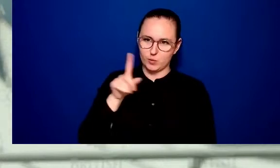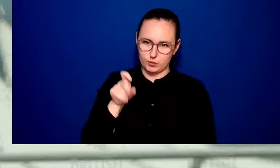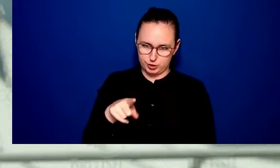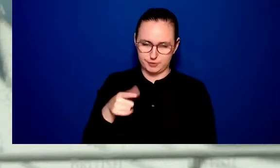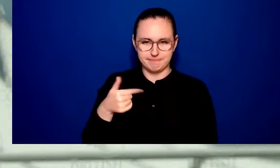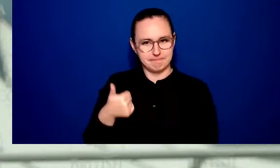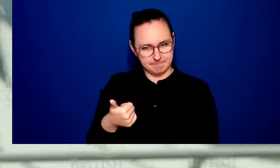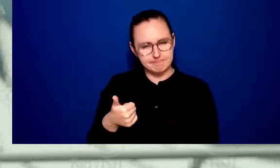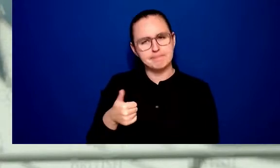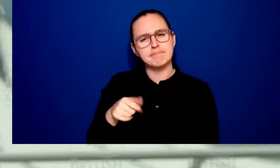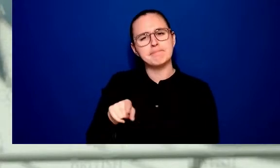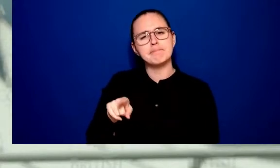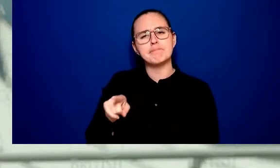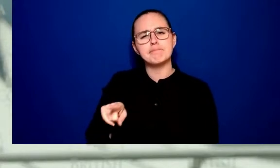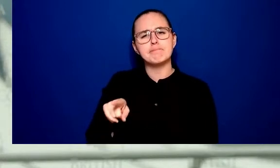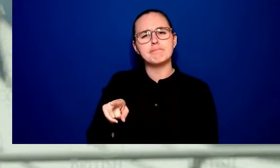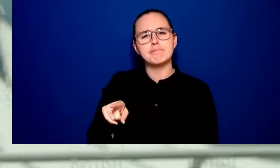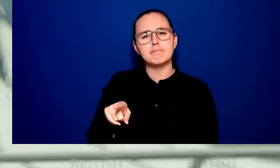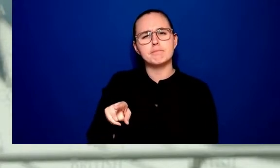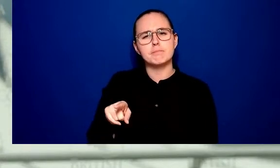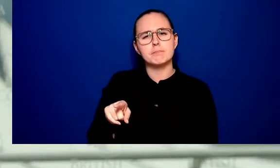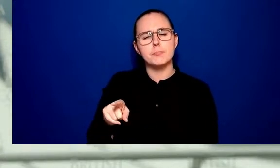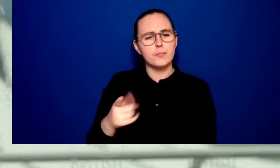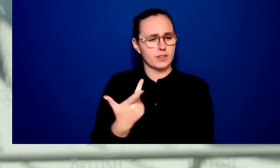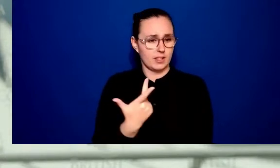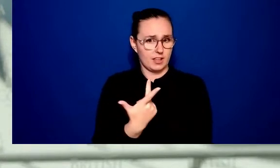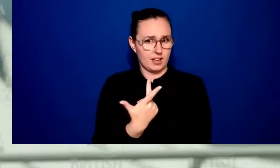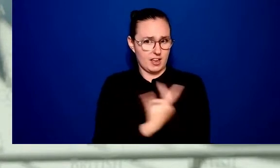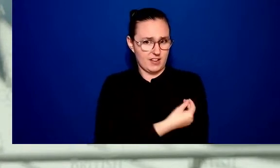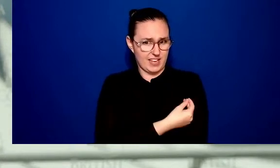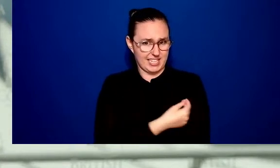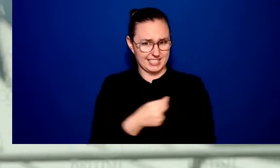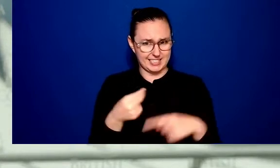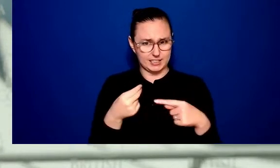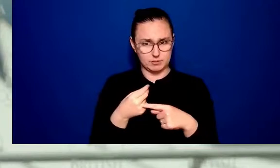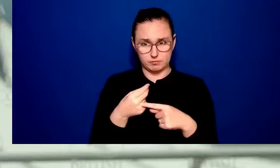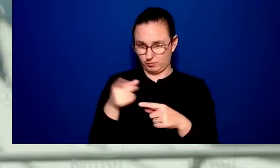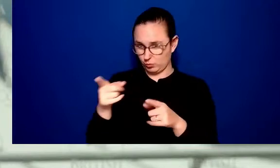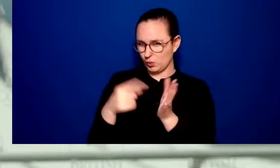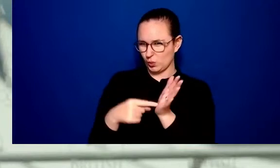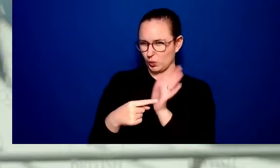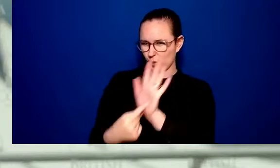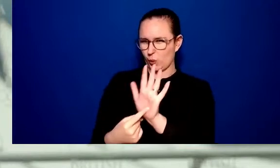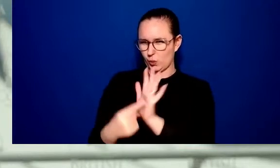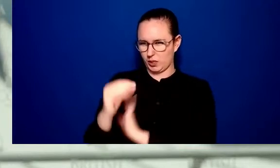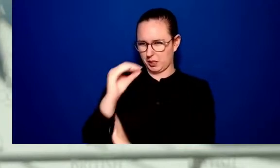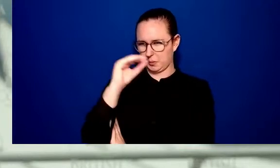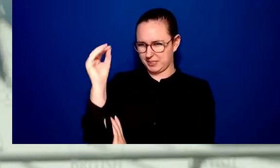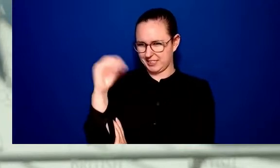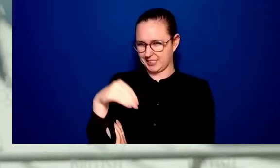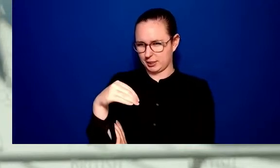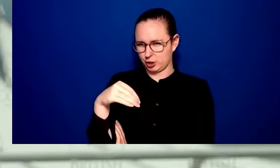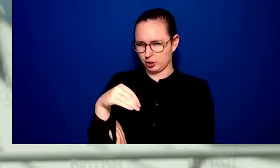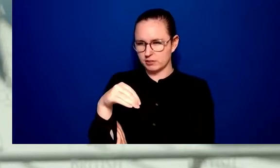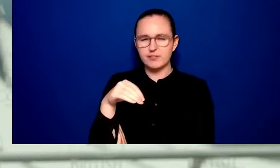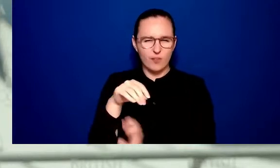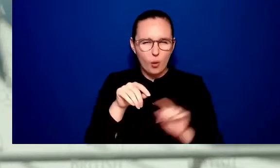care home if there is 5% of the workforce on vaccinated? Is there a place where those